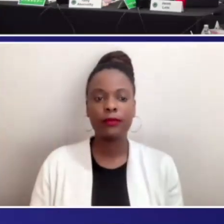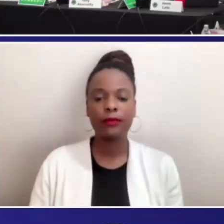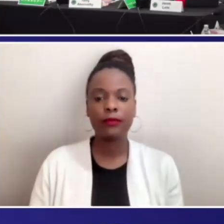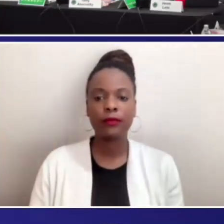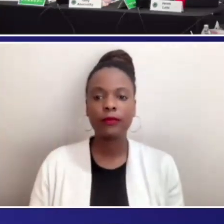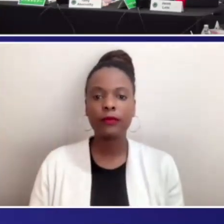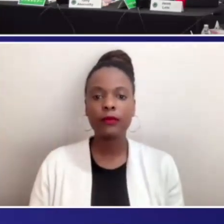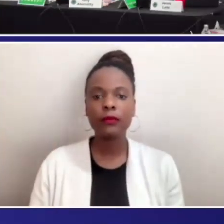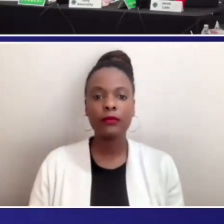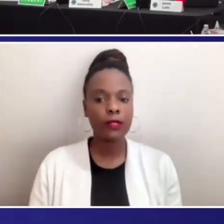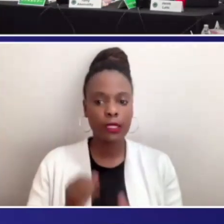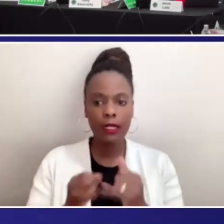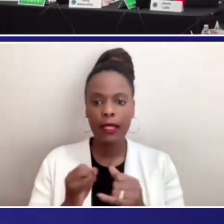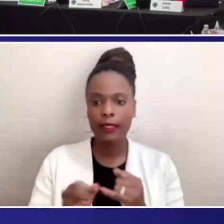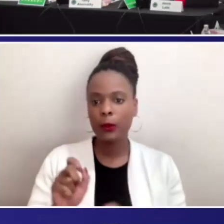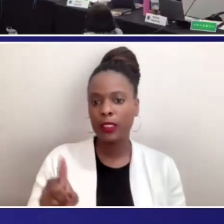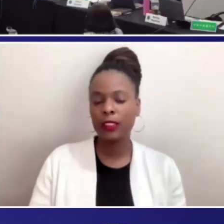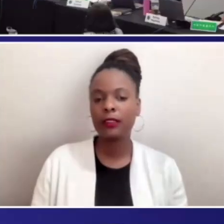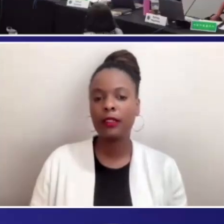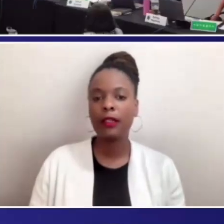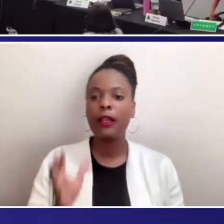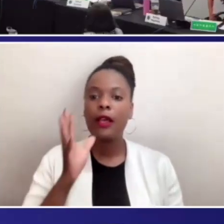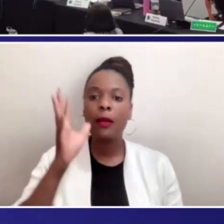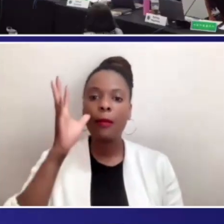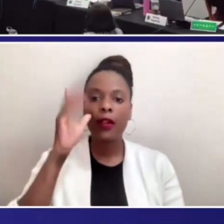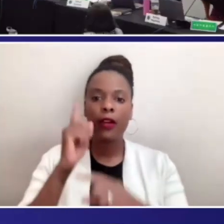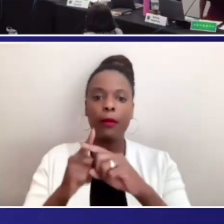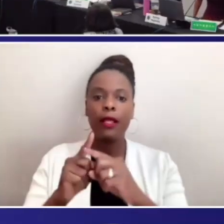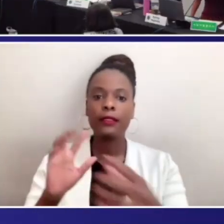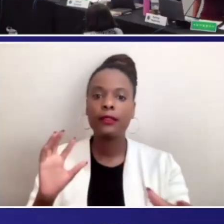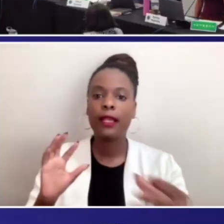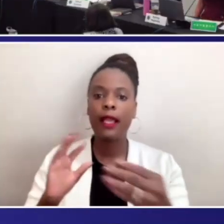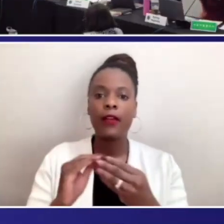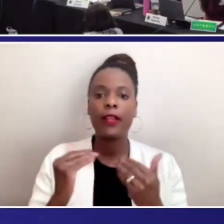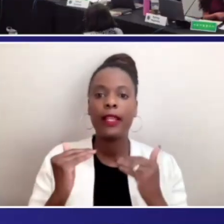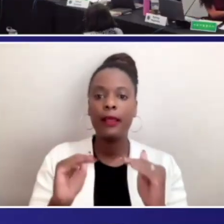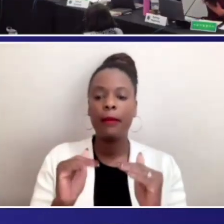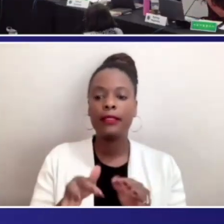Last question. On Parent PLUS aggregate limits, the language states all parents may